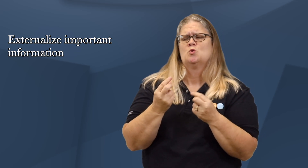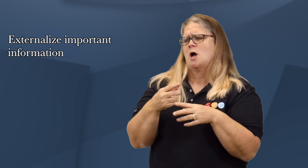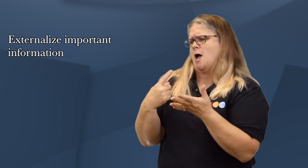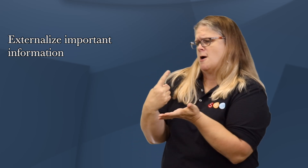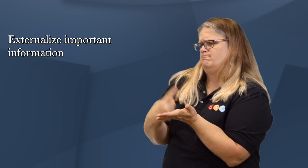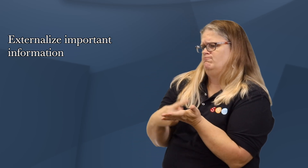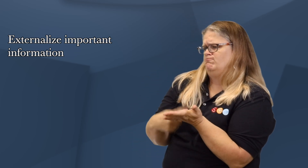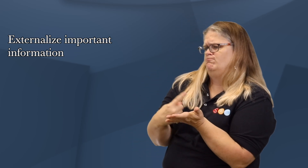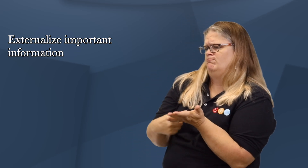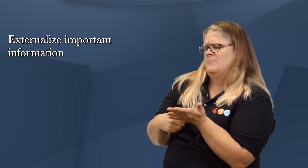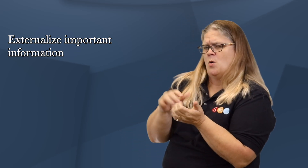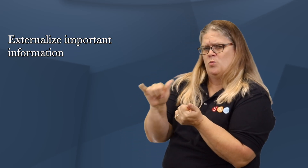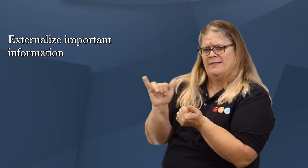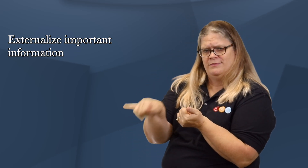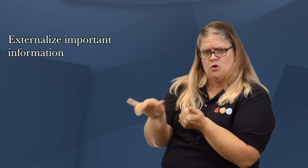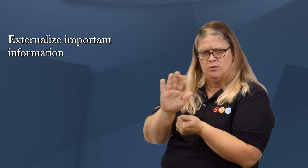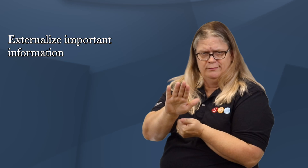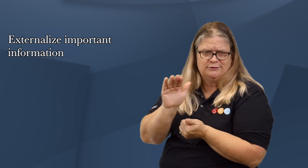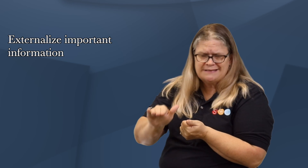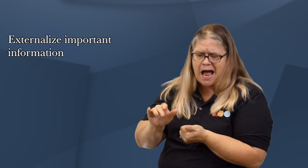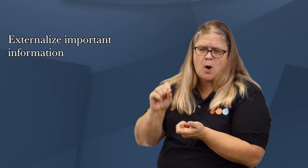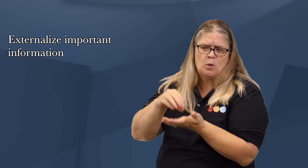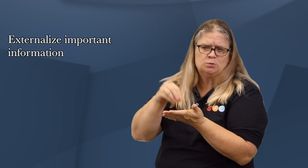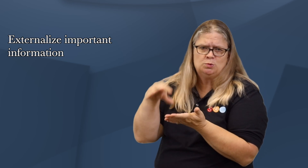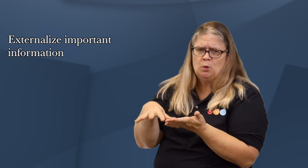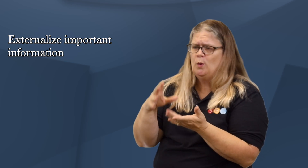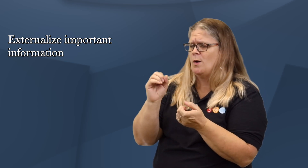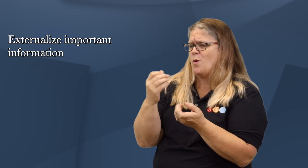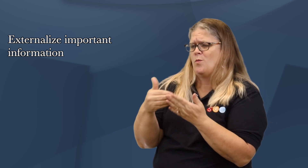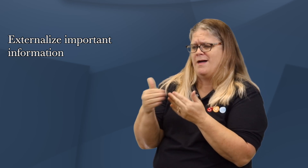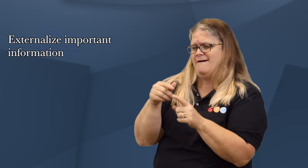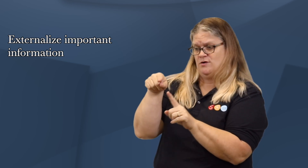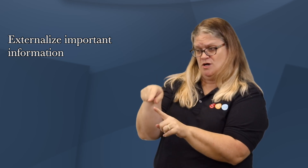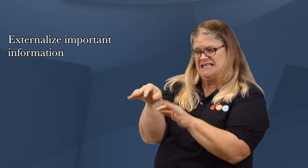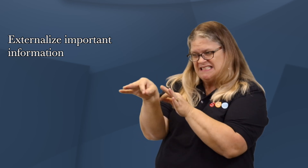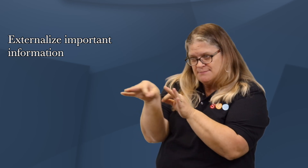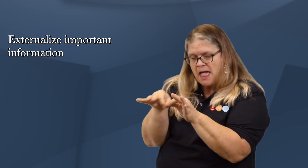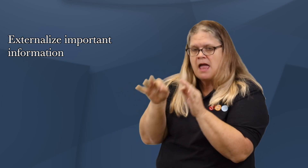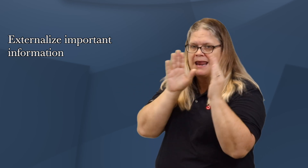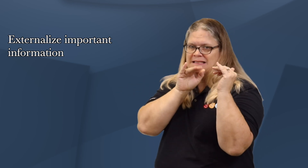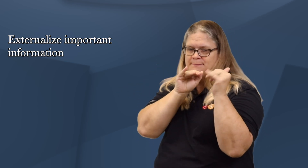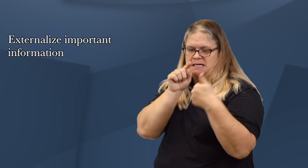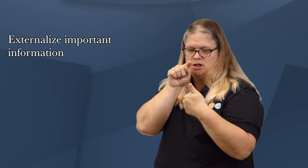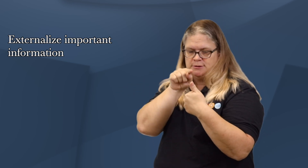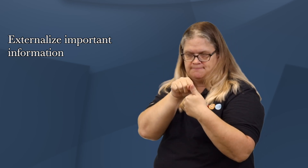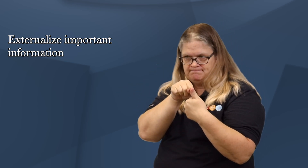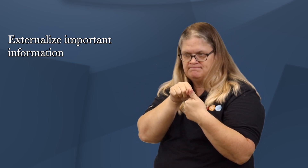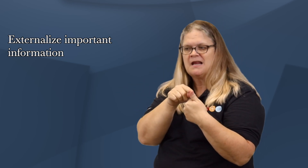having that discussion with your child or student and explain to them the expectations.